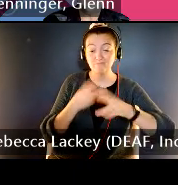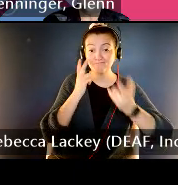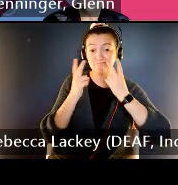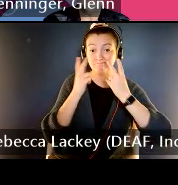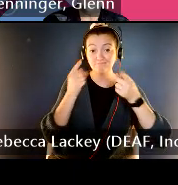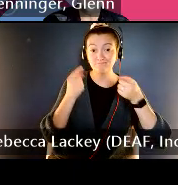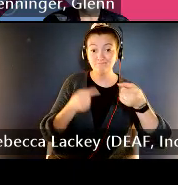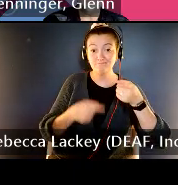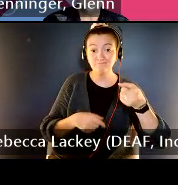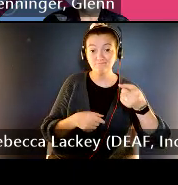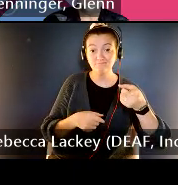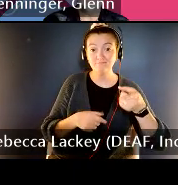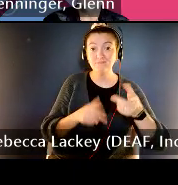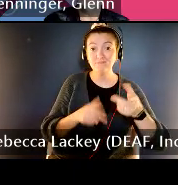The people park on the street.